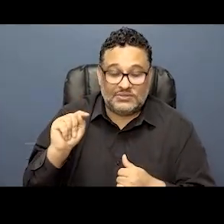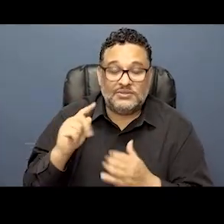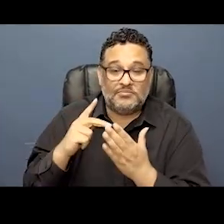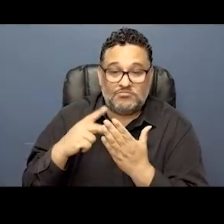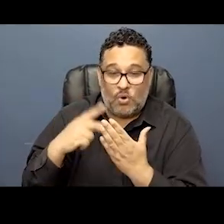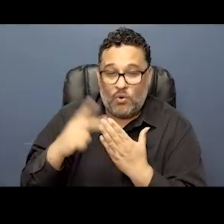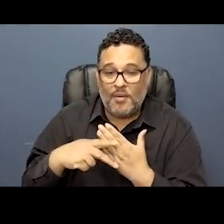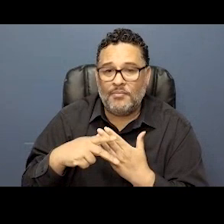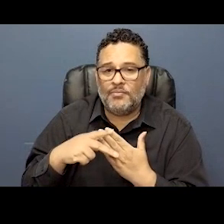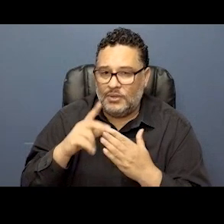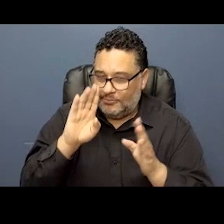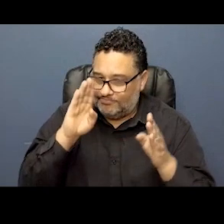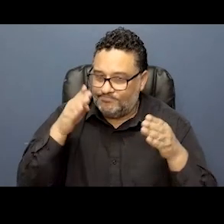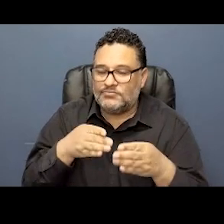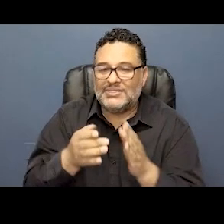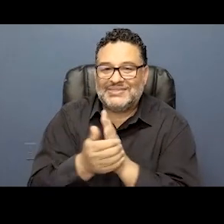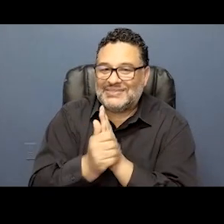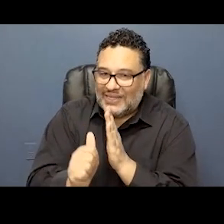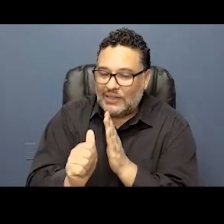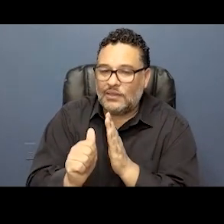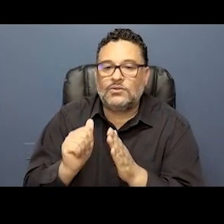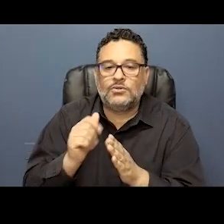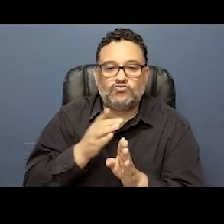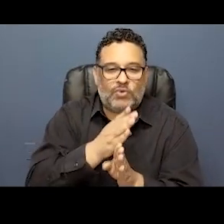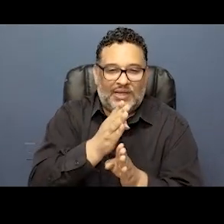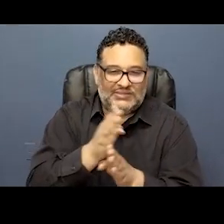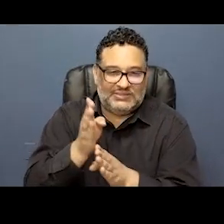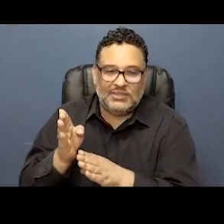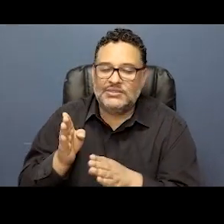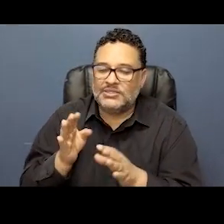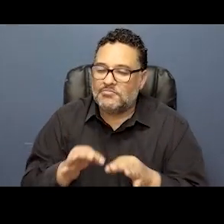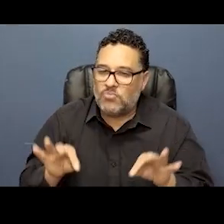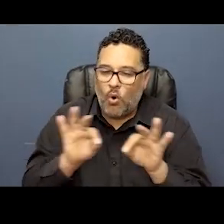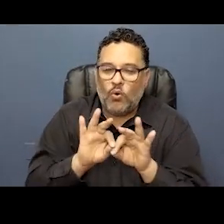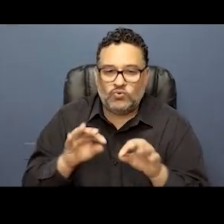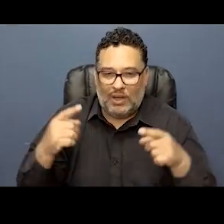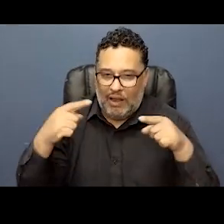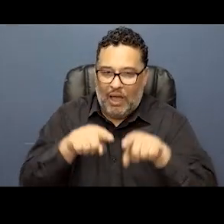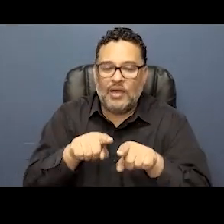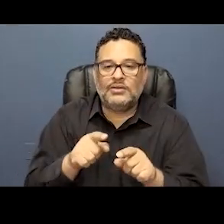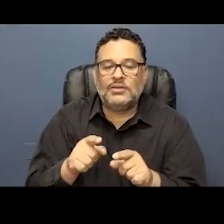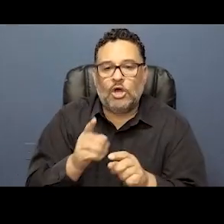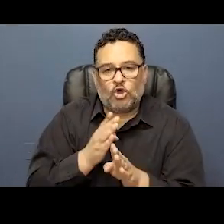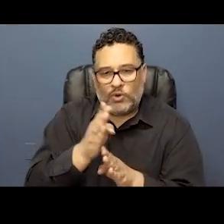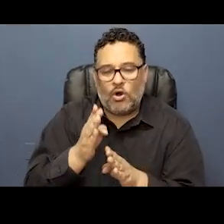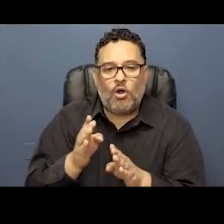targets skilled trades, it’s essential to align career opportunities with individual interests,